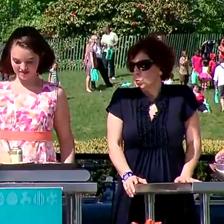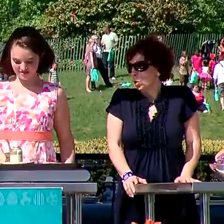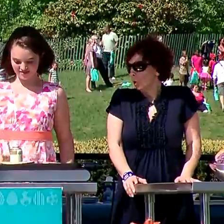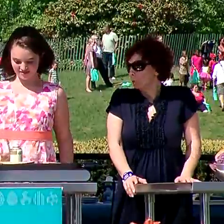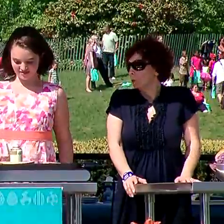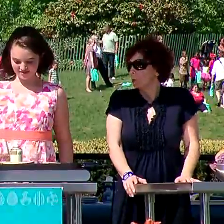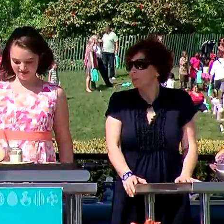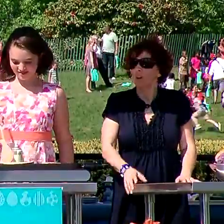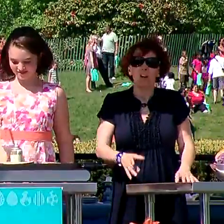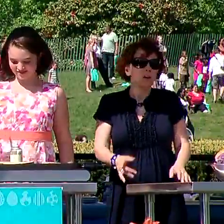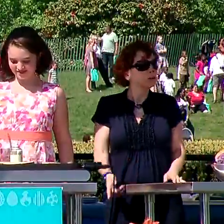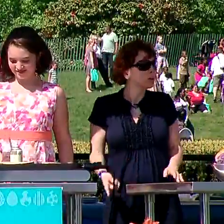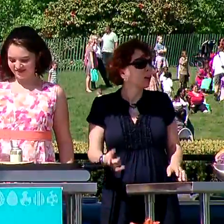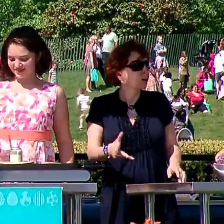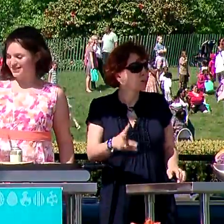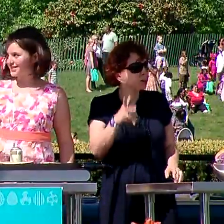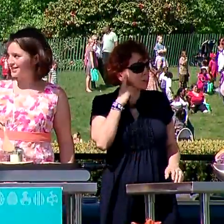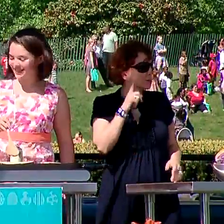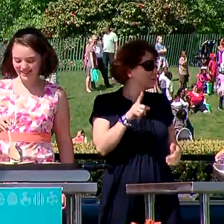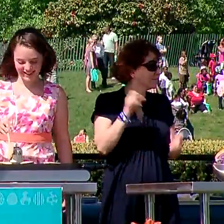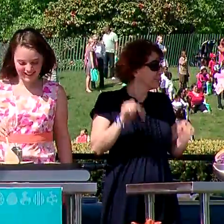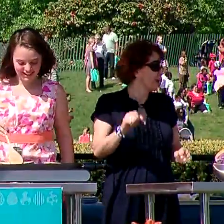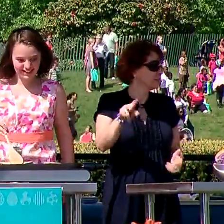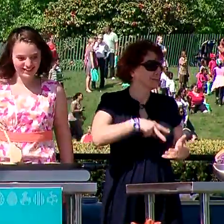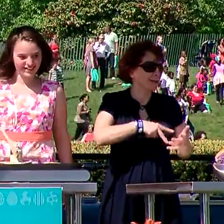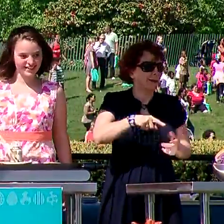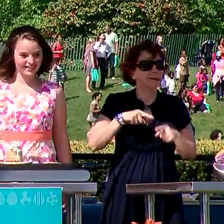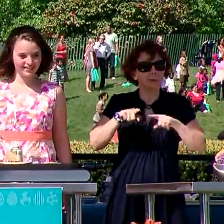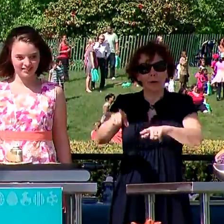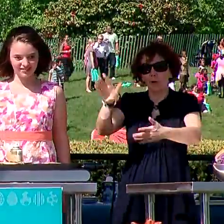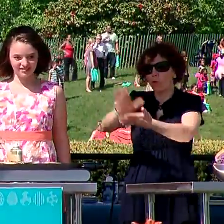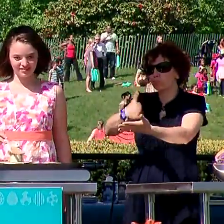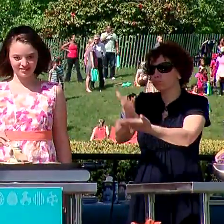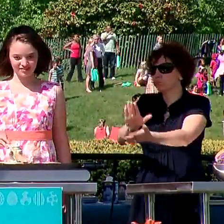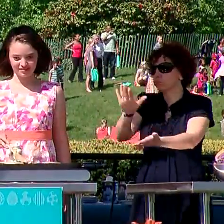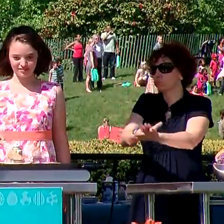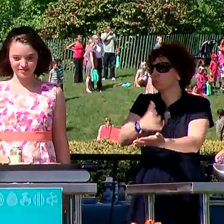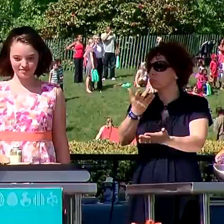Always have music to dance to when you're cooking.